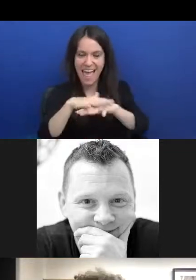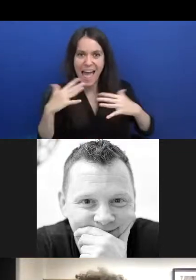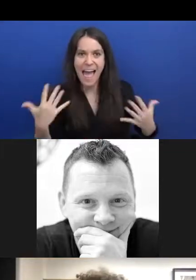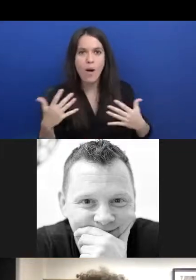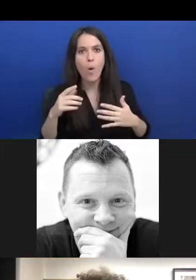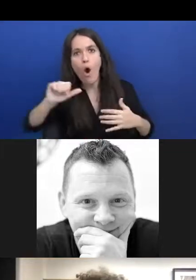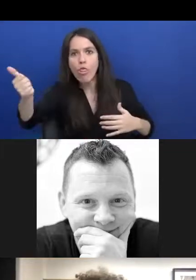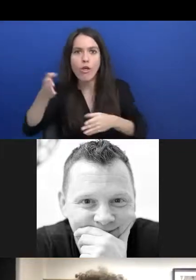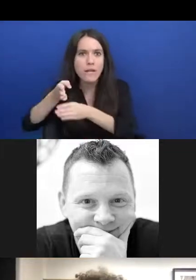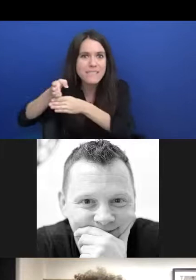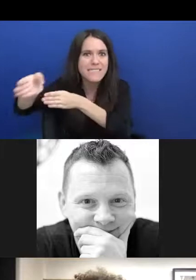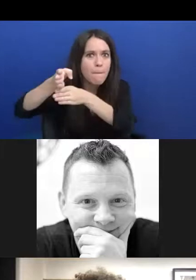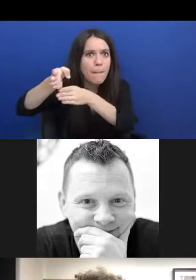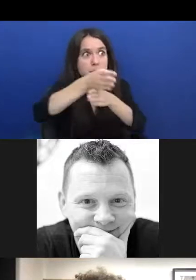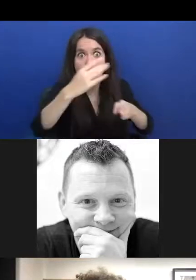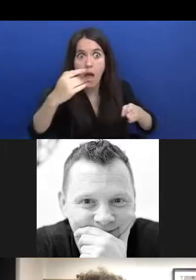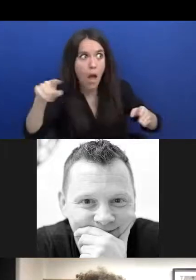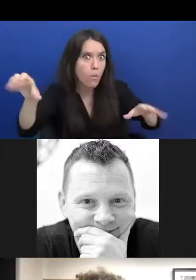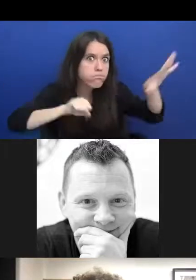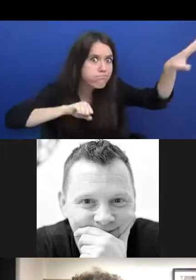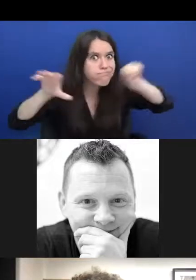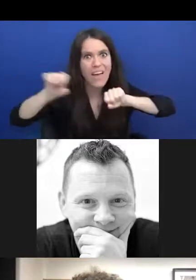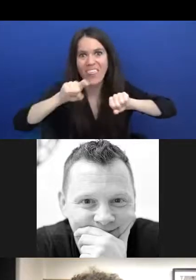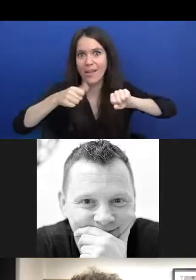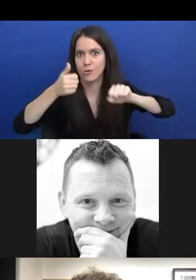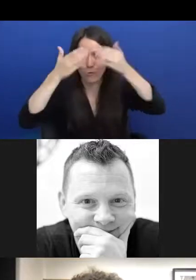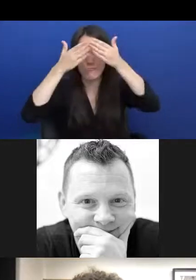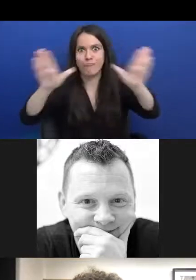I think that's really the way forward now it's a useful category for bringing us together